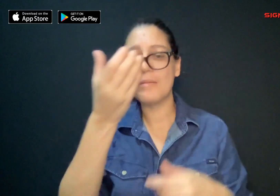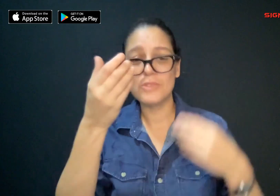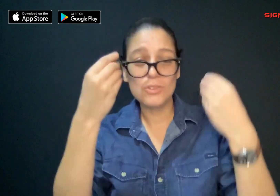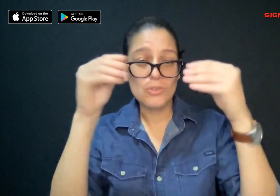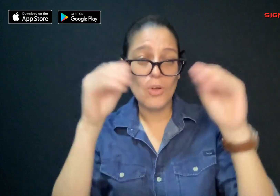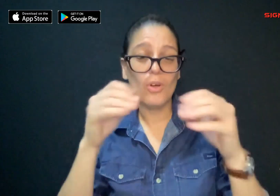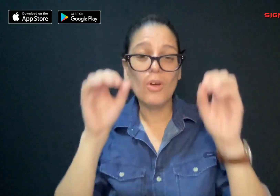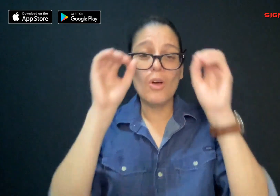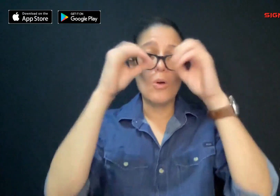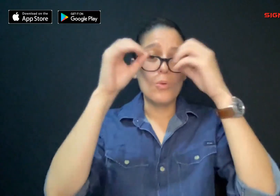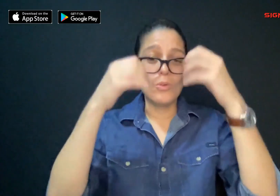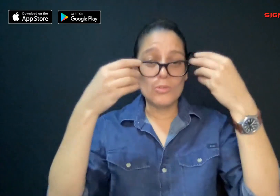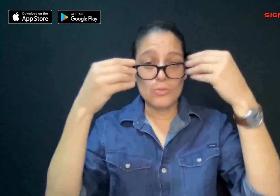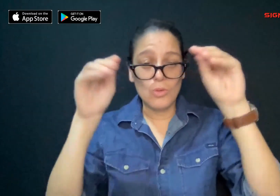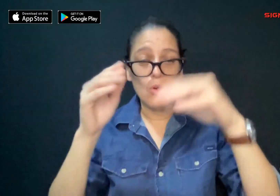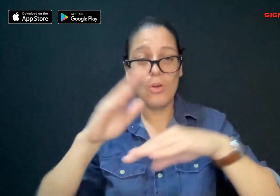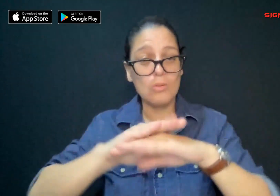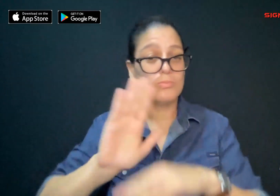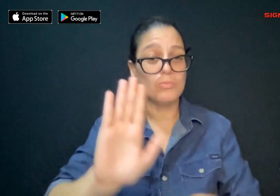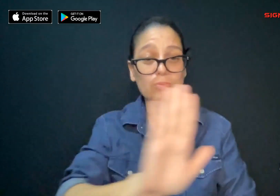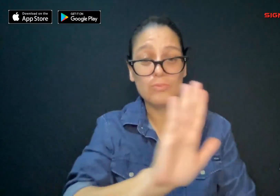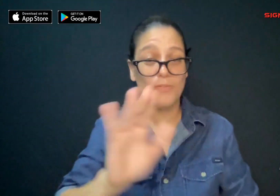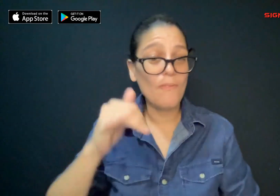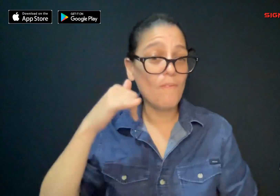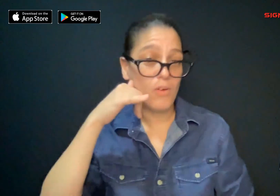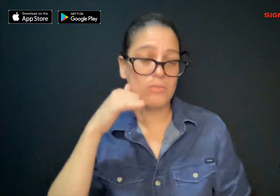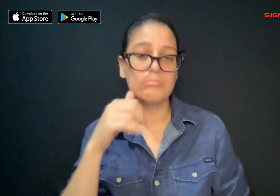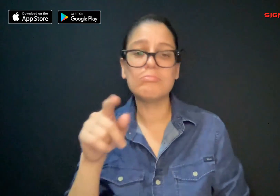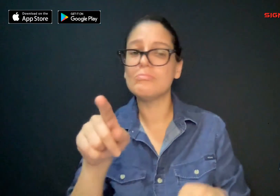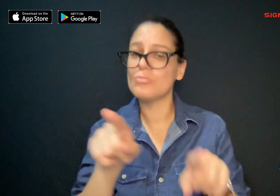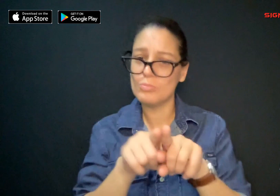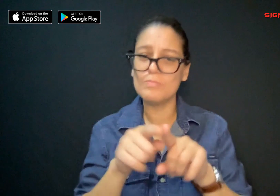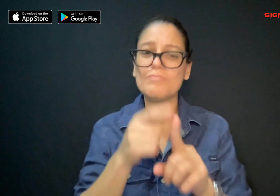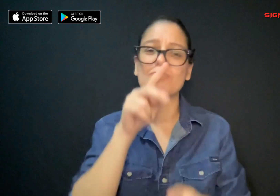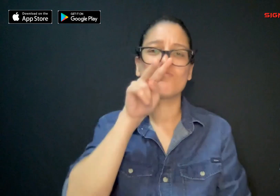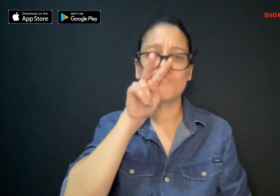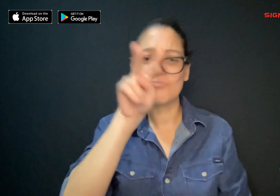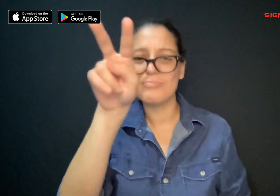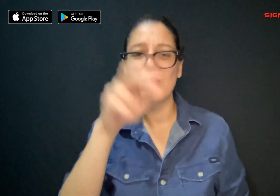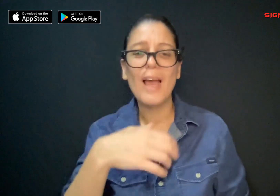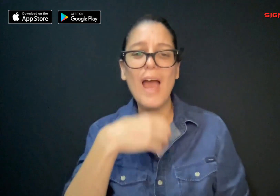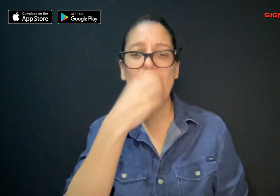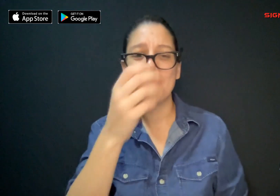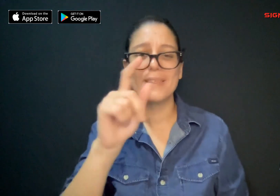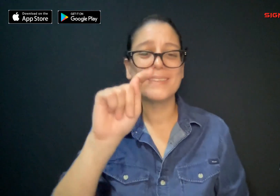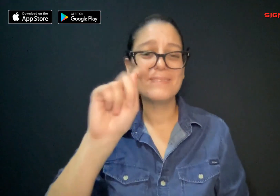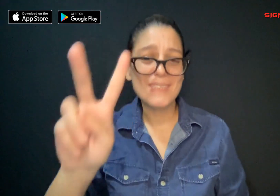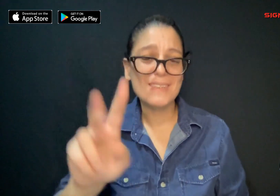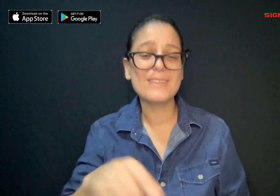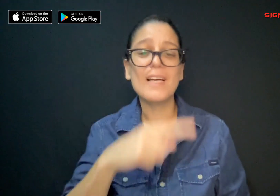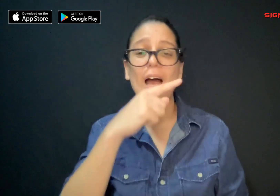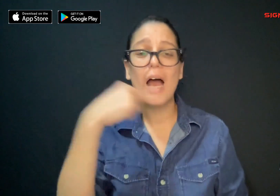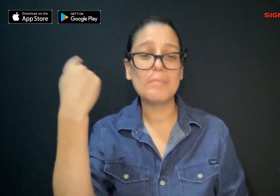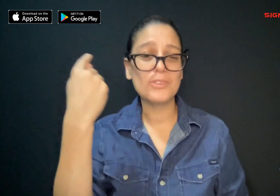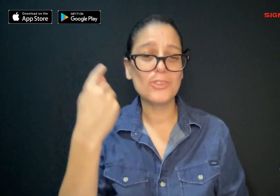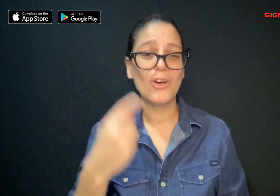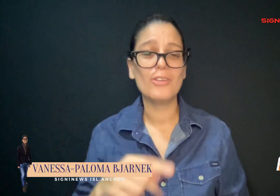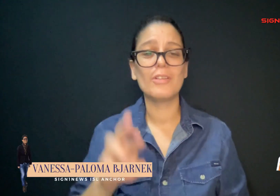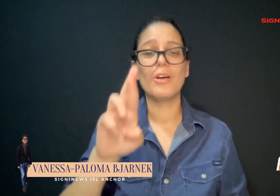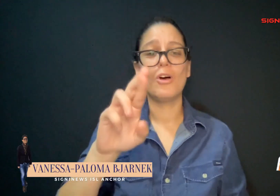or Google placed on your smart phone and you can also watch on Apple TV Amazon and Roku